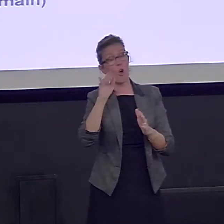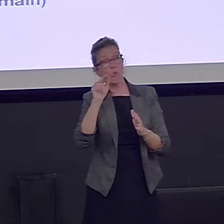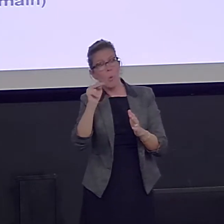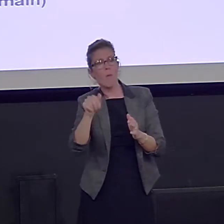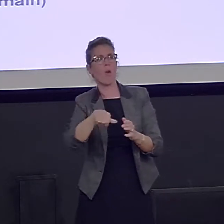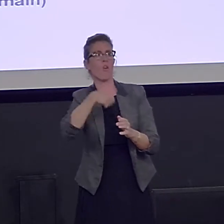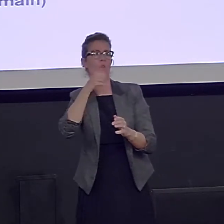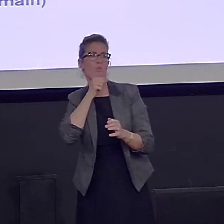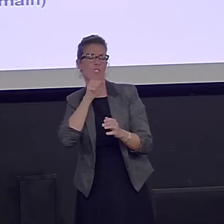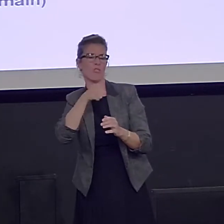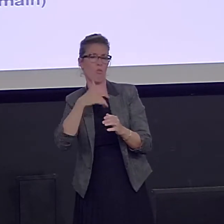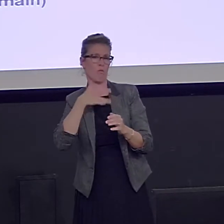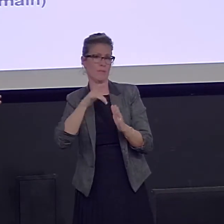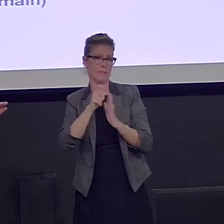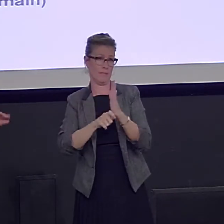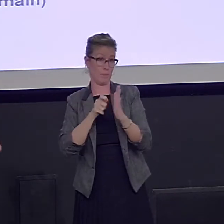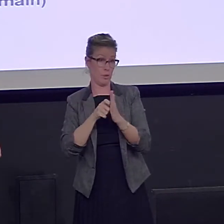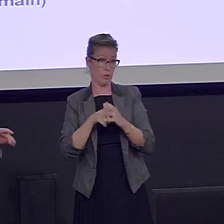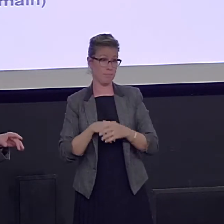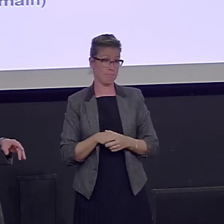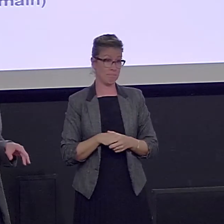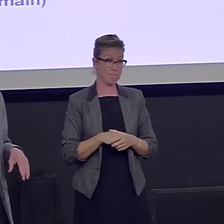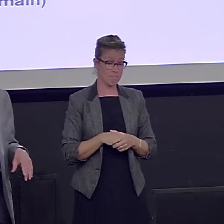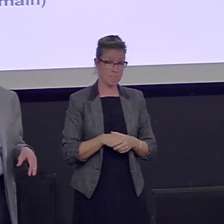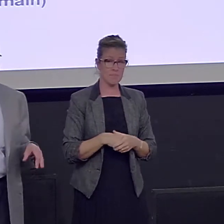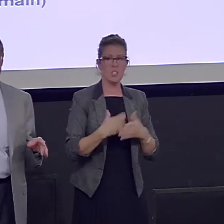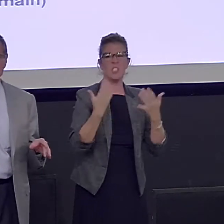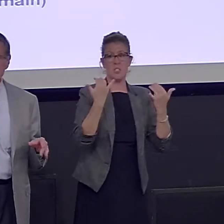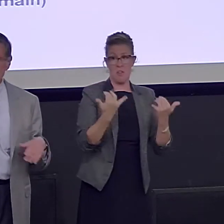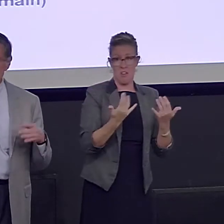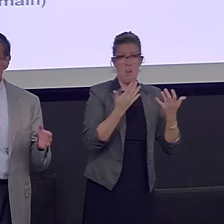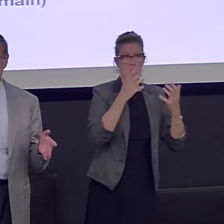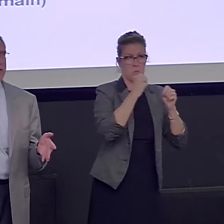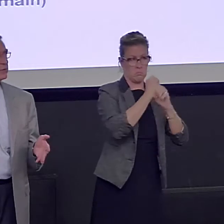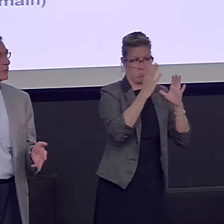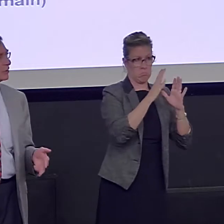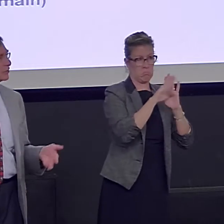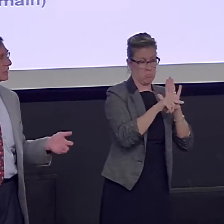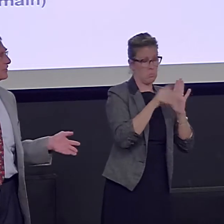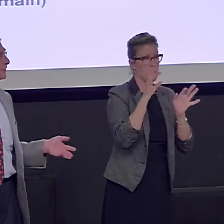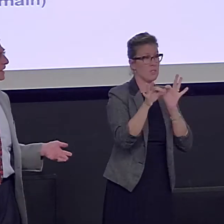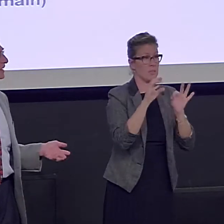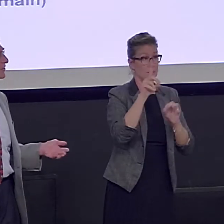Okay. Now I'm going to go on to the data. And I'm going to present to you some of the findings